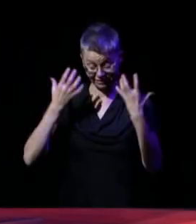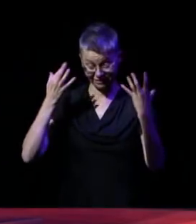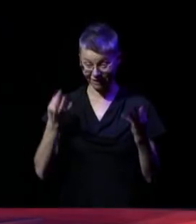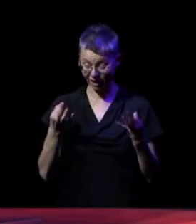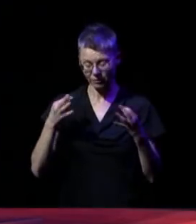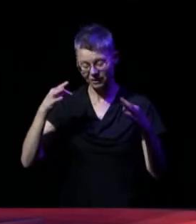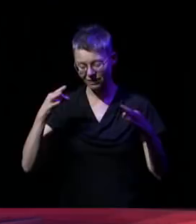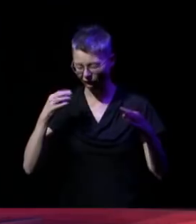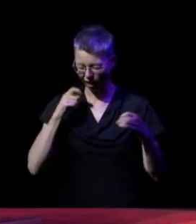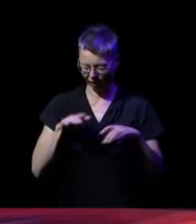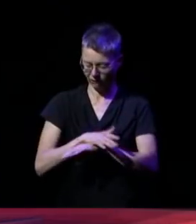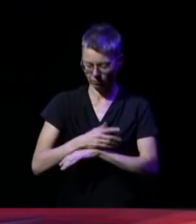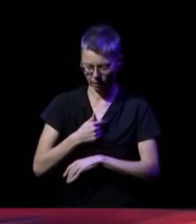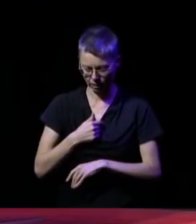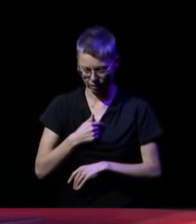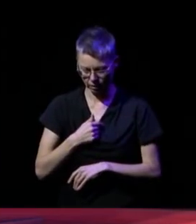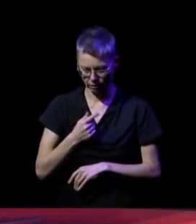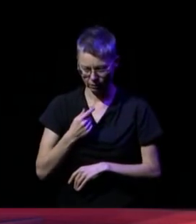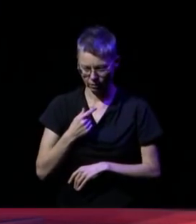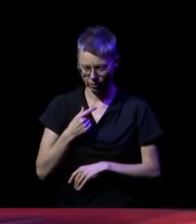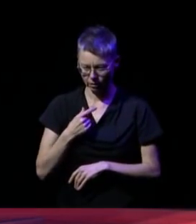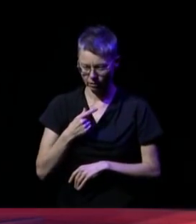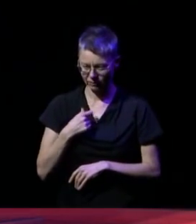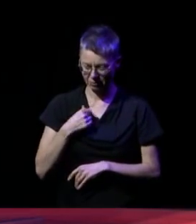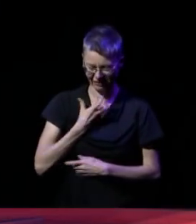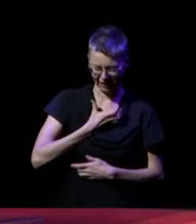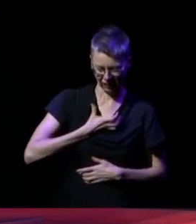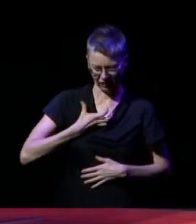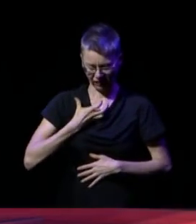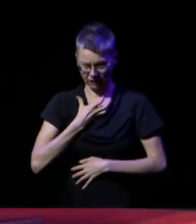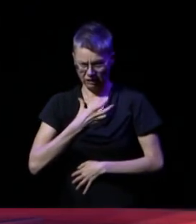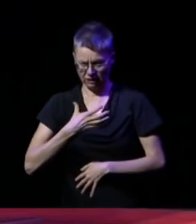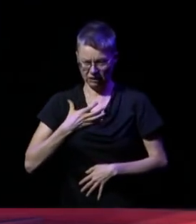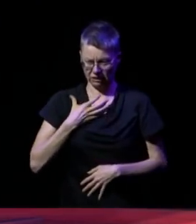And even though I keep thinking, well, I could just go back if I'm so uncomfortable, if it's so much to struggle with,